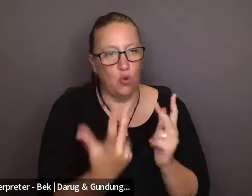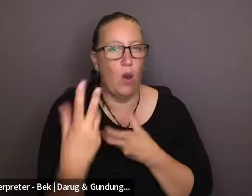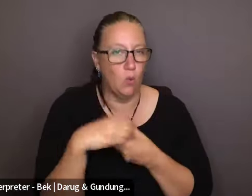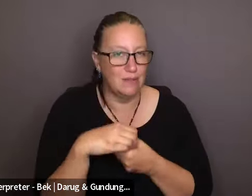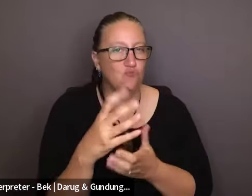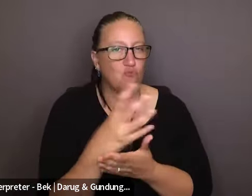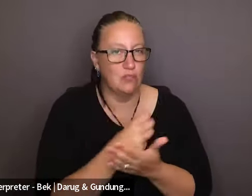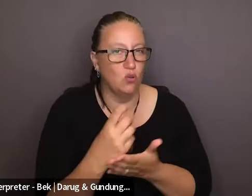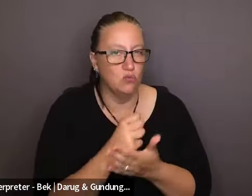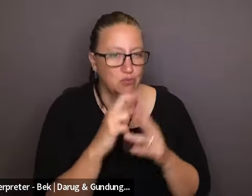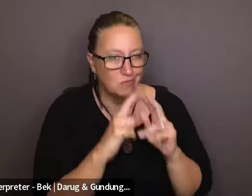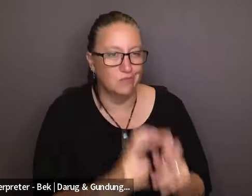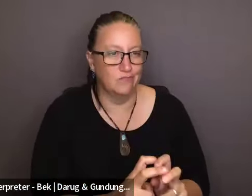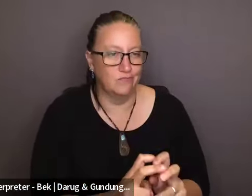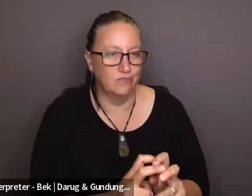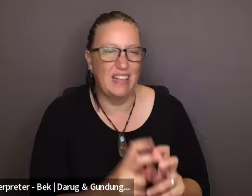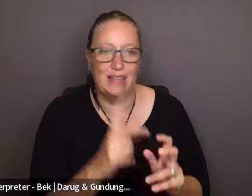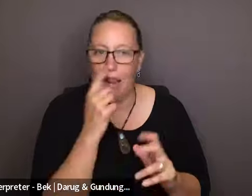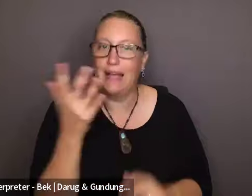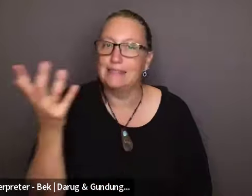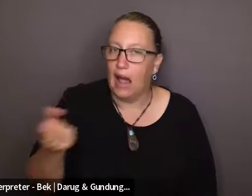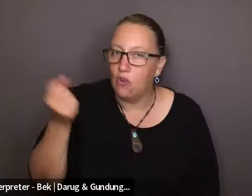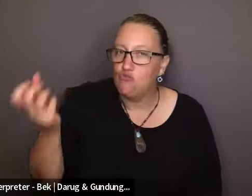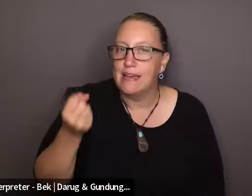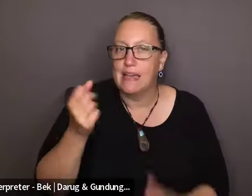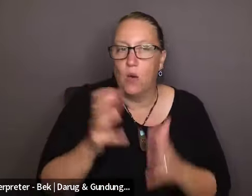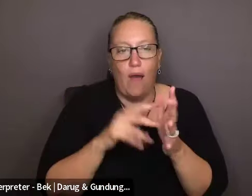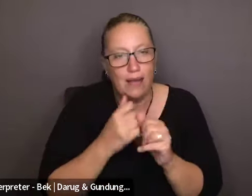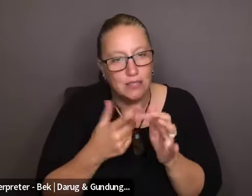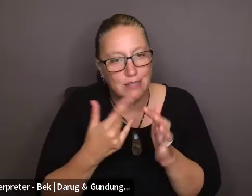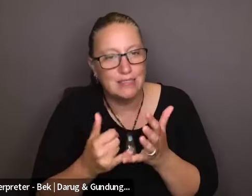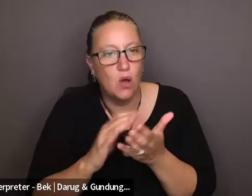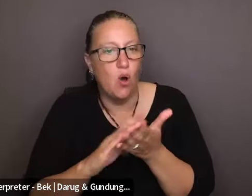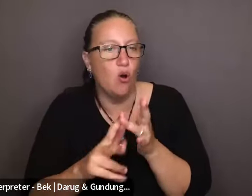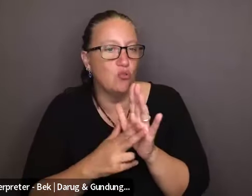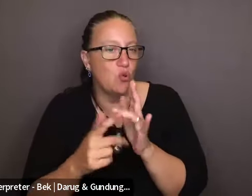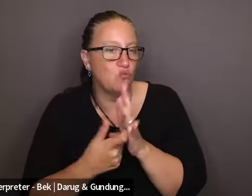that you tack on at the end. They're part of delivering